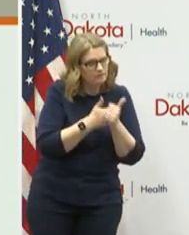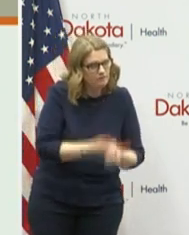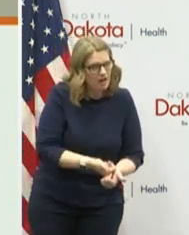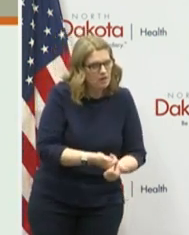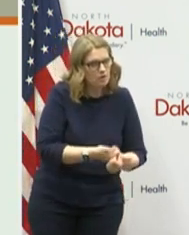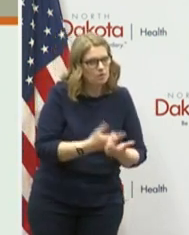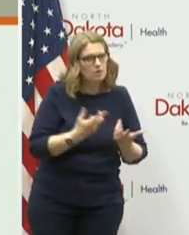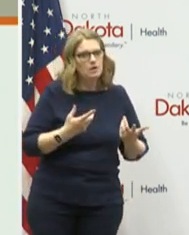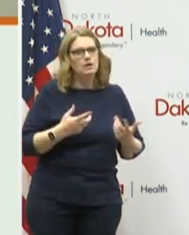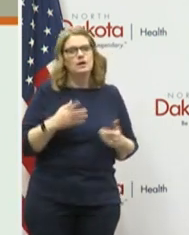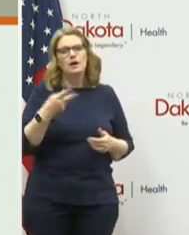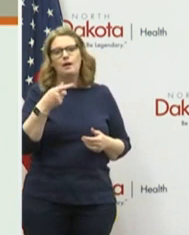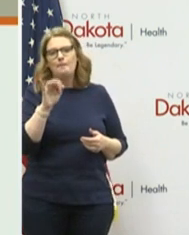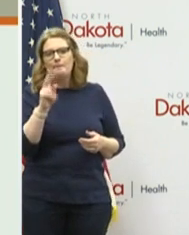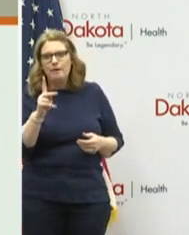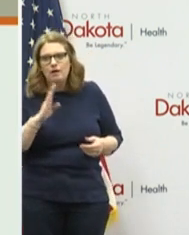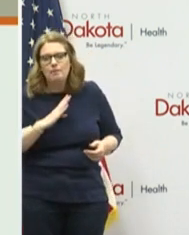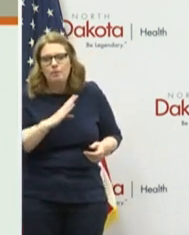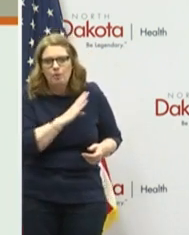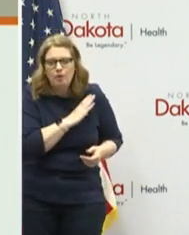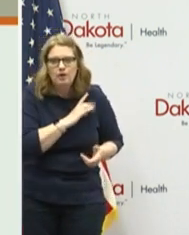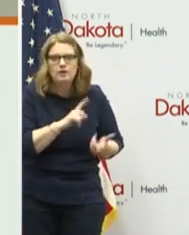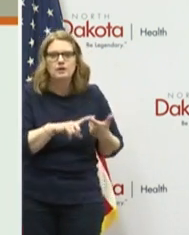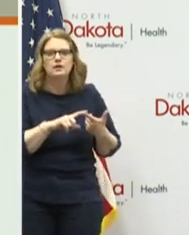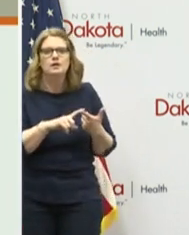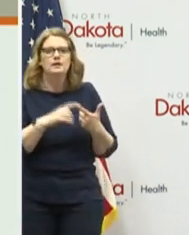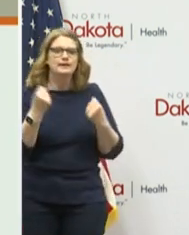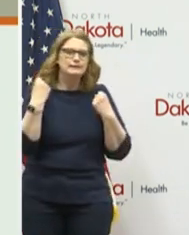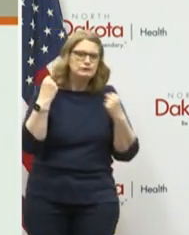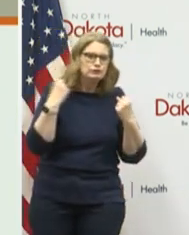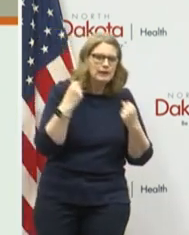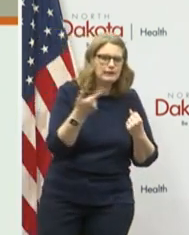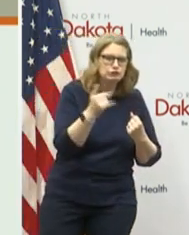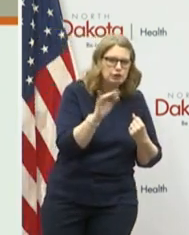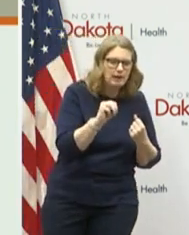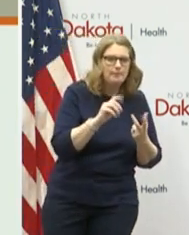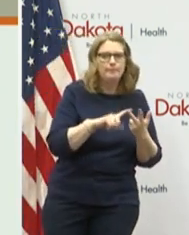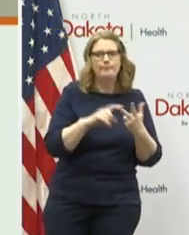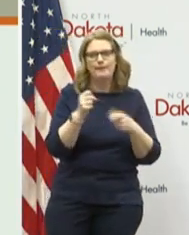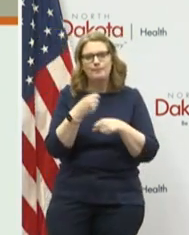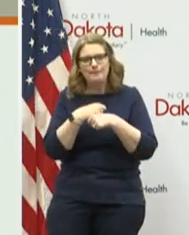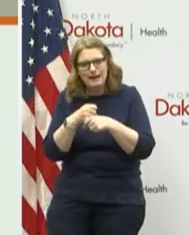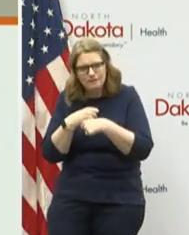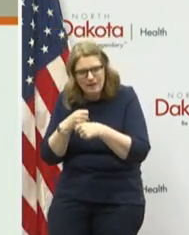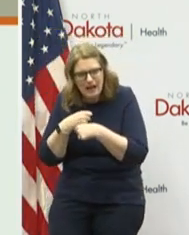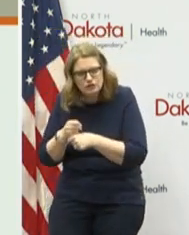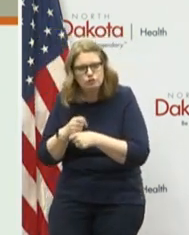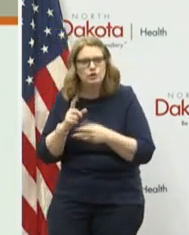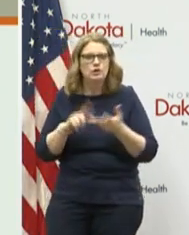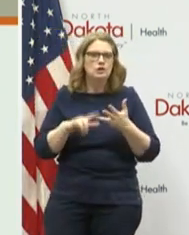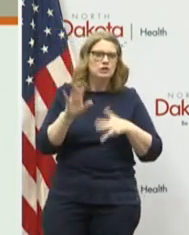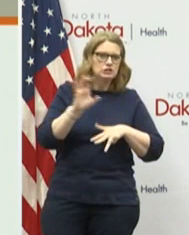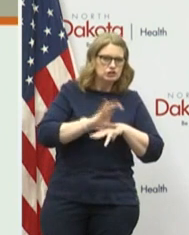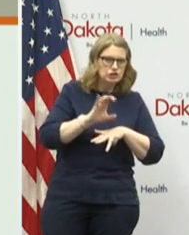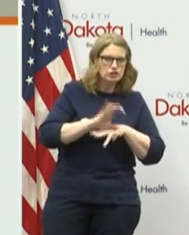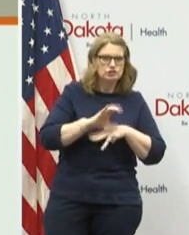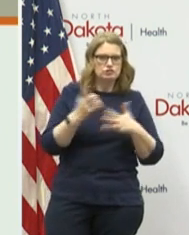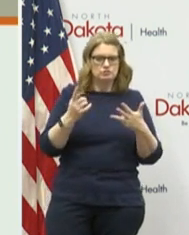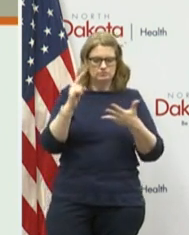CHANGES INCLUDING THE BEST PRACTICES HIGHLIGHTED FOR ALL ACTIVITIES AND BUSINESSES TO FOLLOW SO WHETHER YOU'RE A PARK